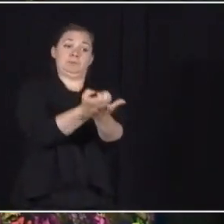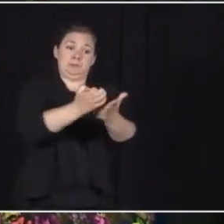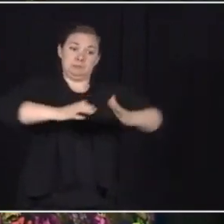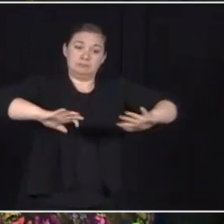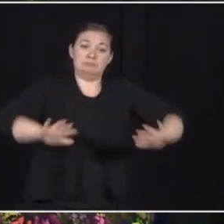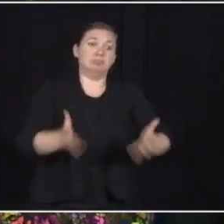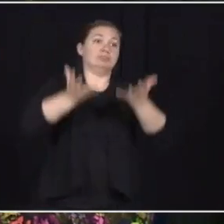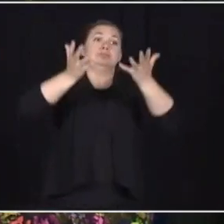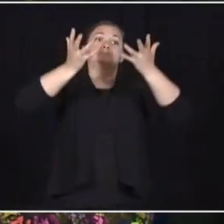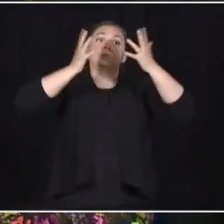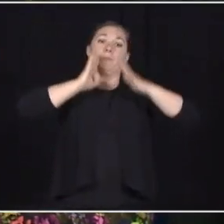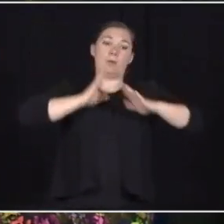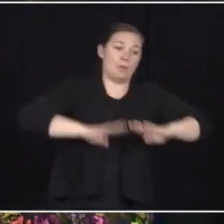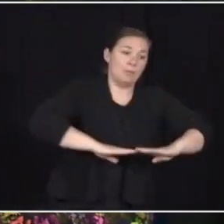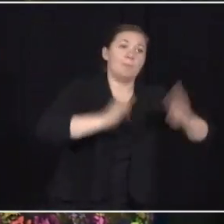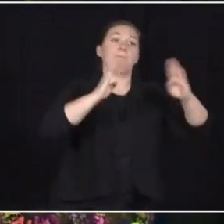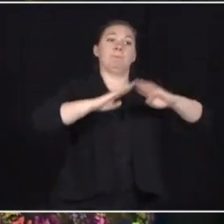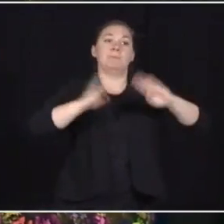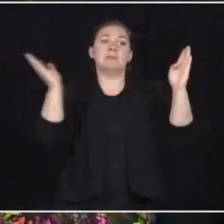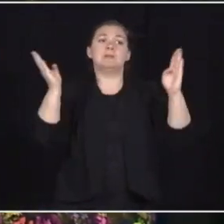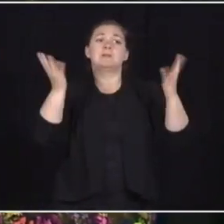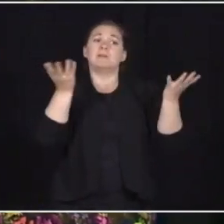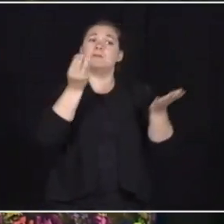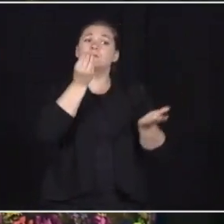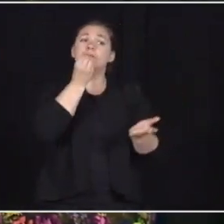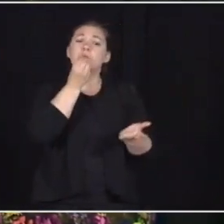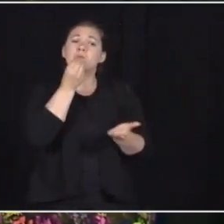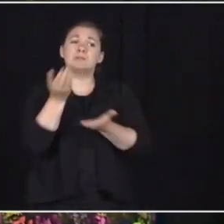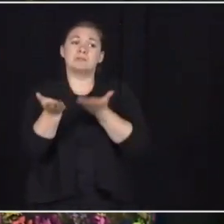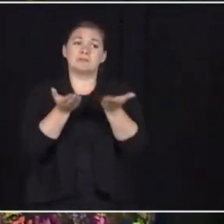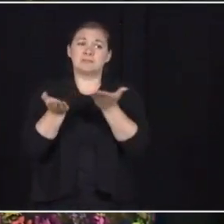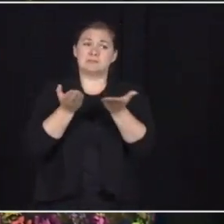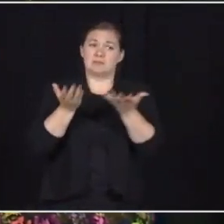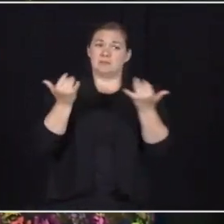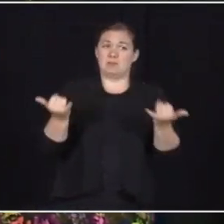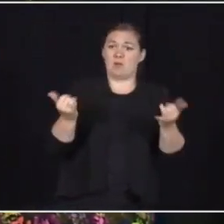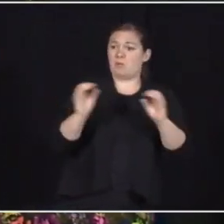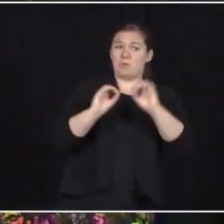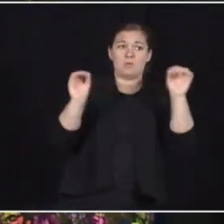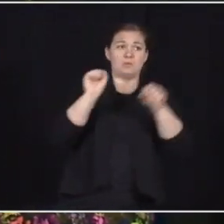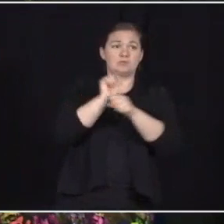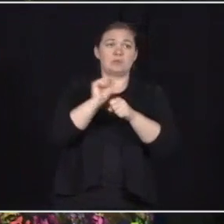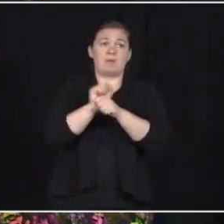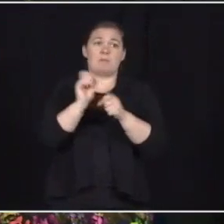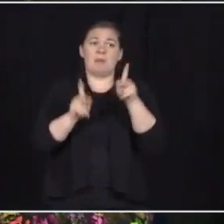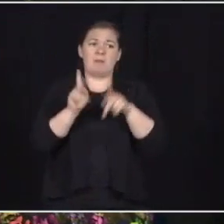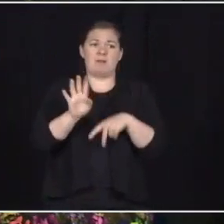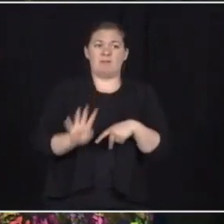if you might want to touch on this. You talked about trying to reopen the economy and getting it going again.